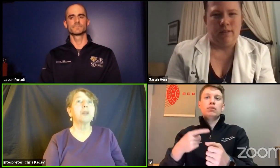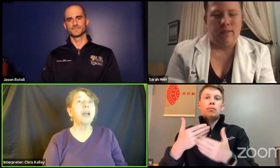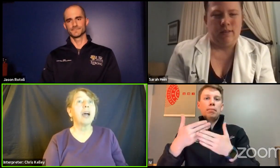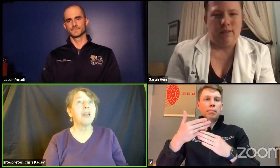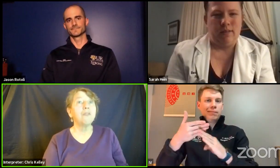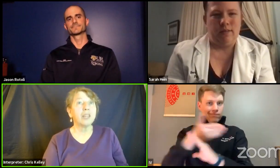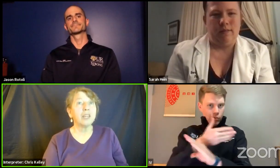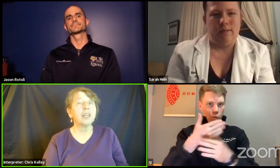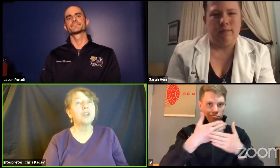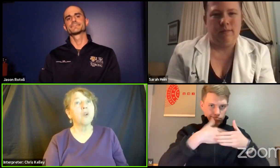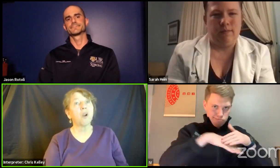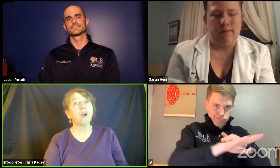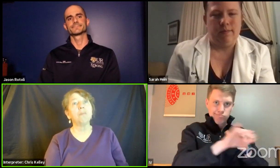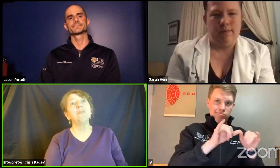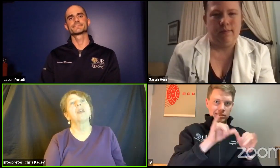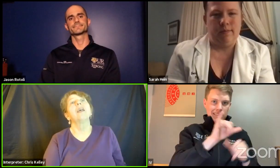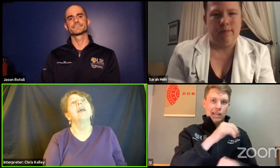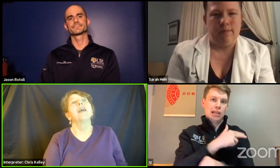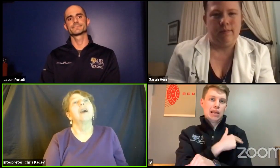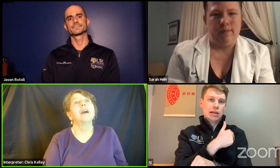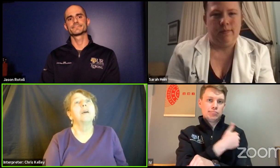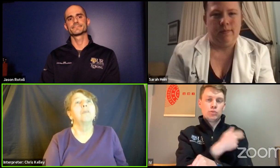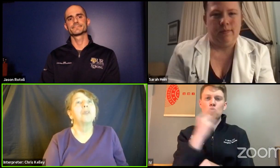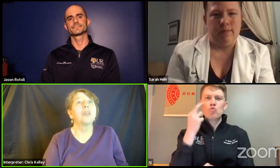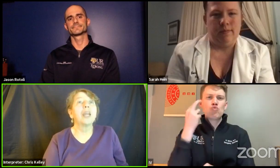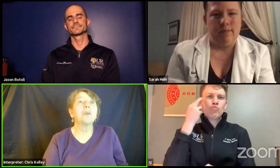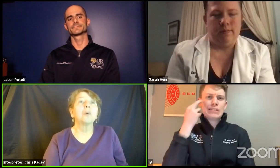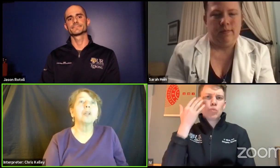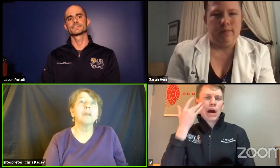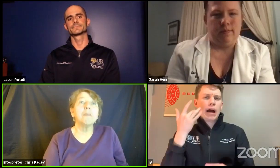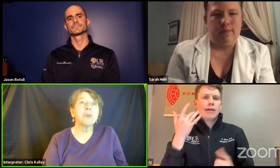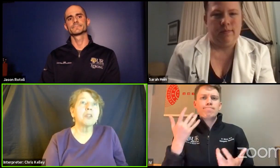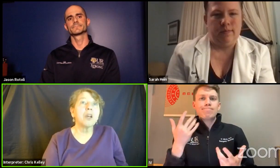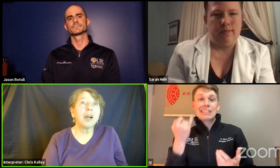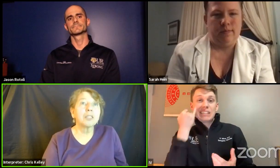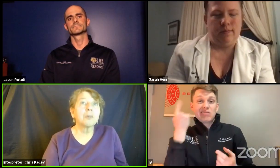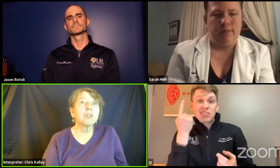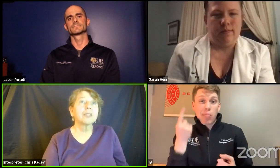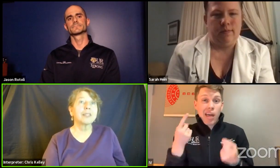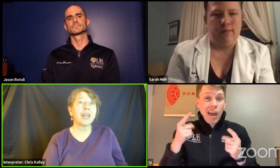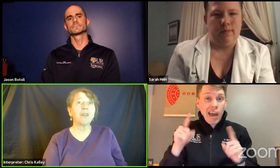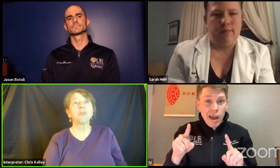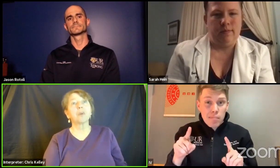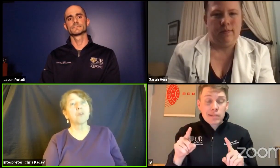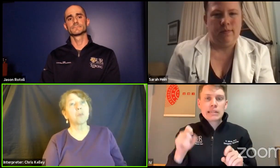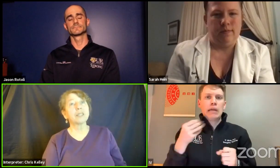conclusion that could come from showing up in the emergency room. But if something has occurred